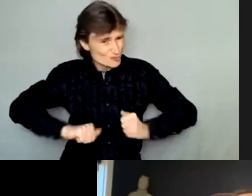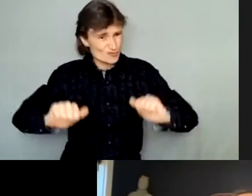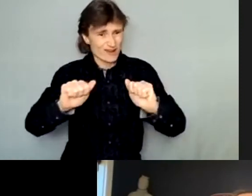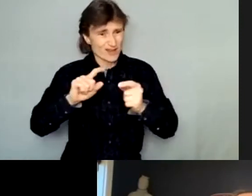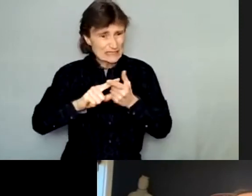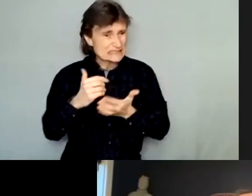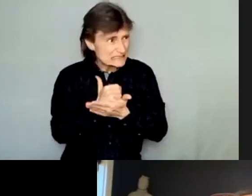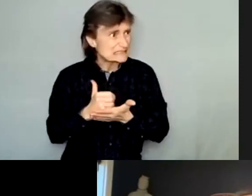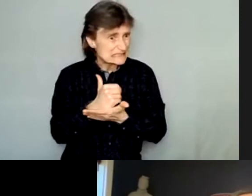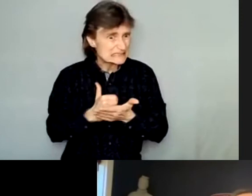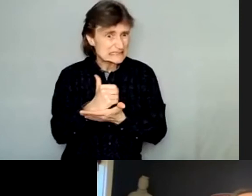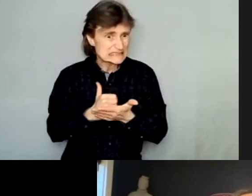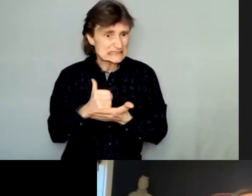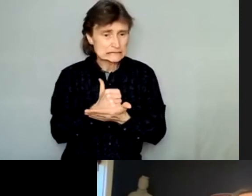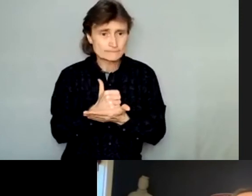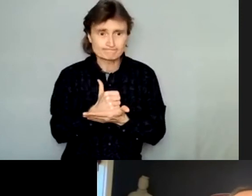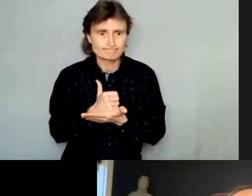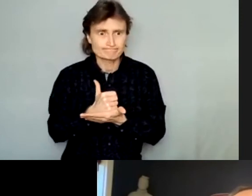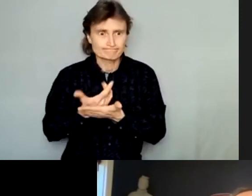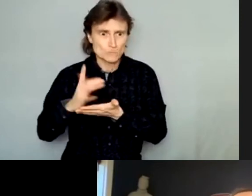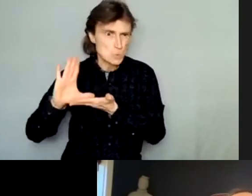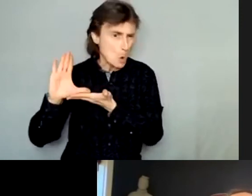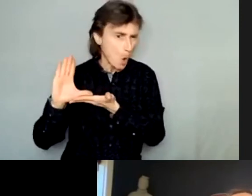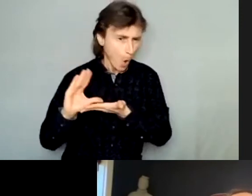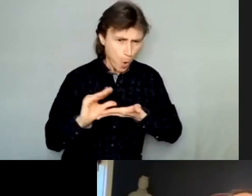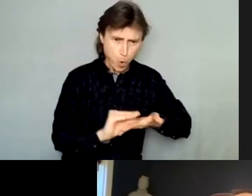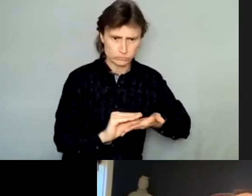has been greatly diminished in these last two years.